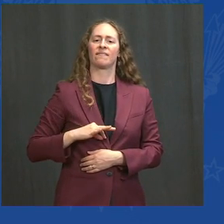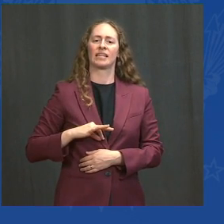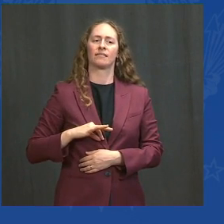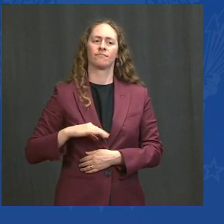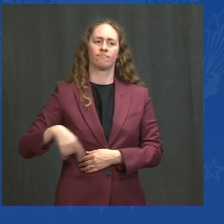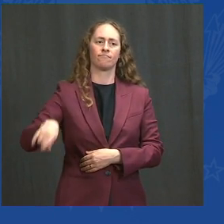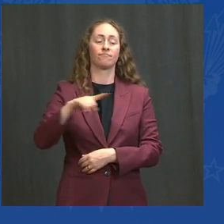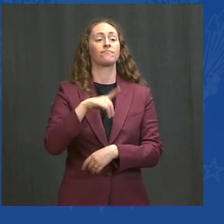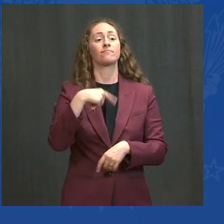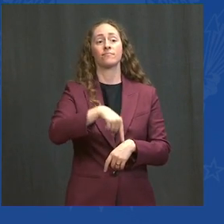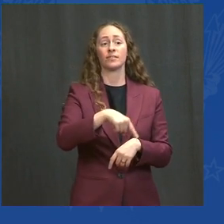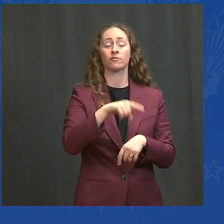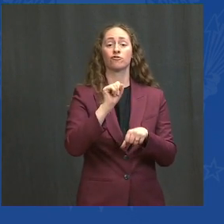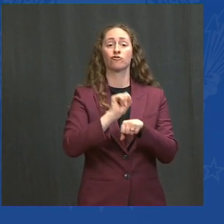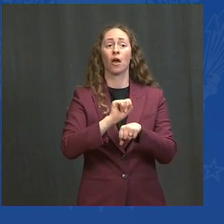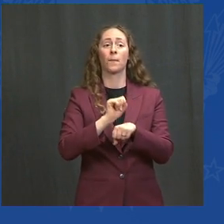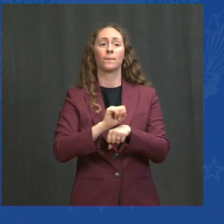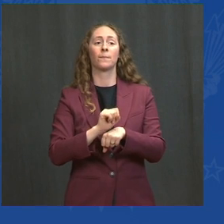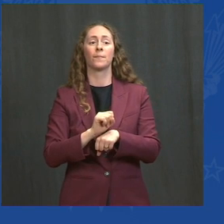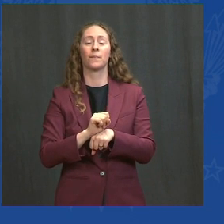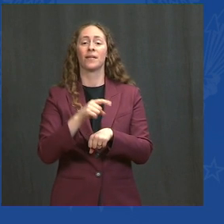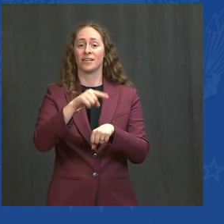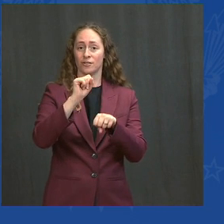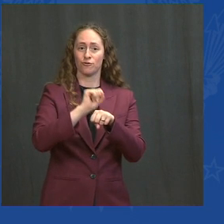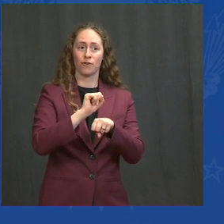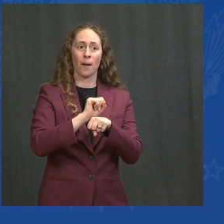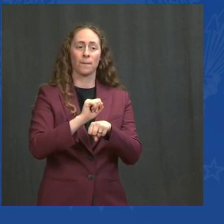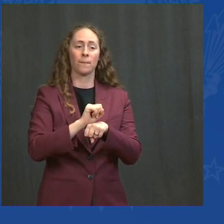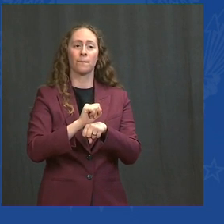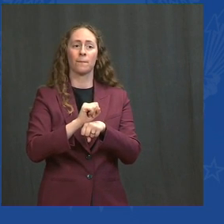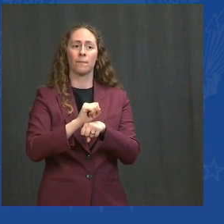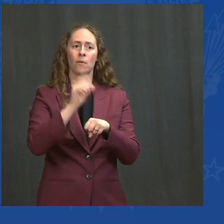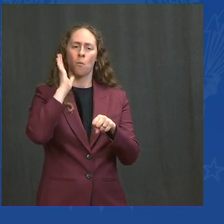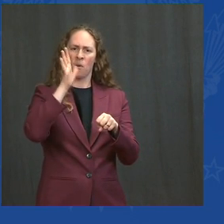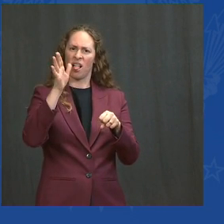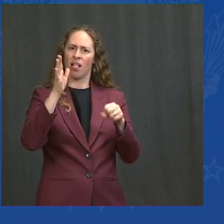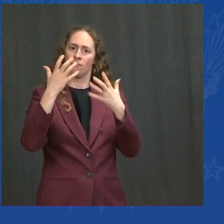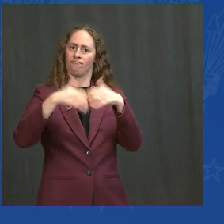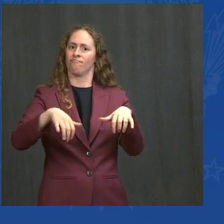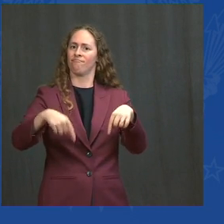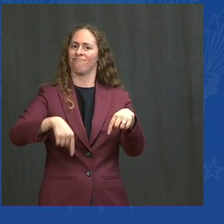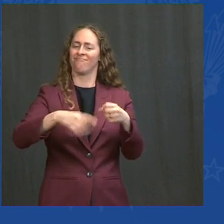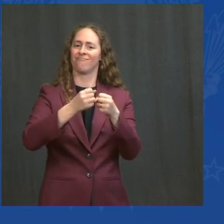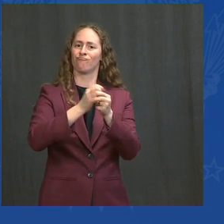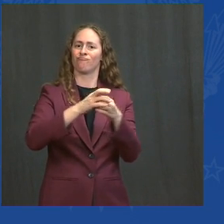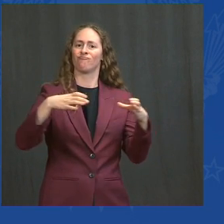the jobs that are going to be created here -- largely, it's going to be those for blue-collar workers,